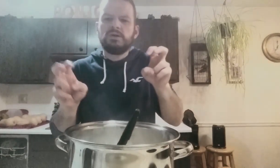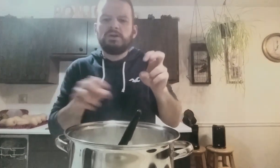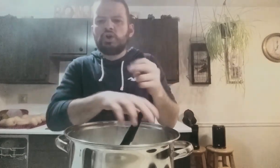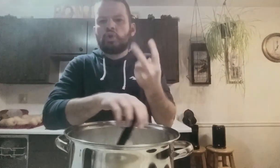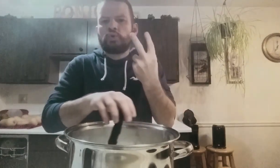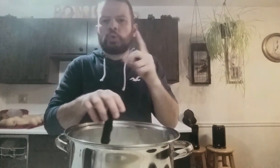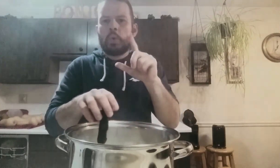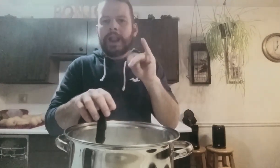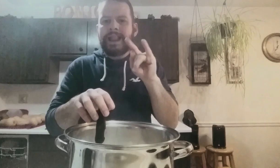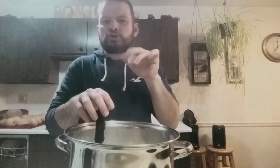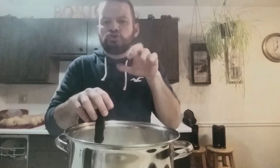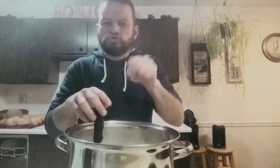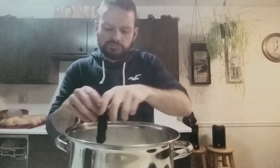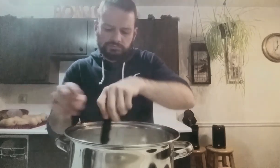Around 2 liters.